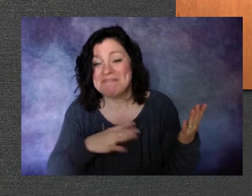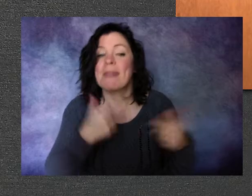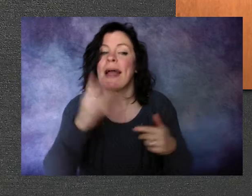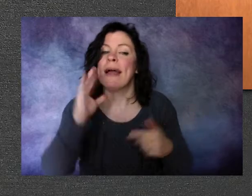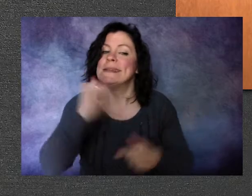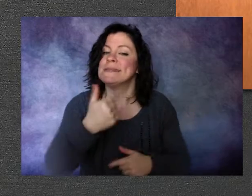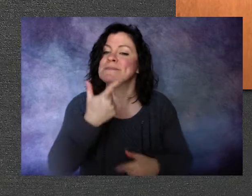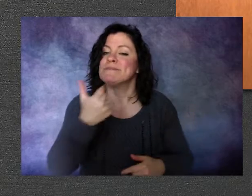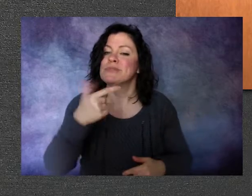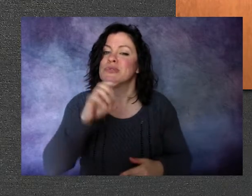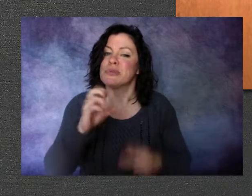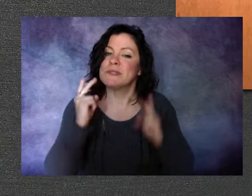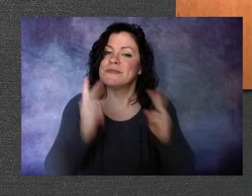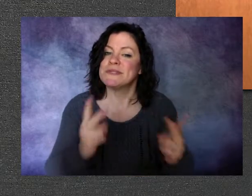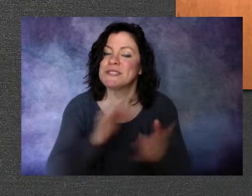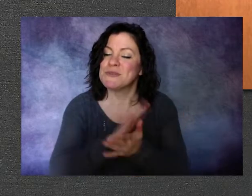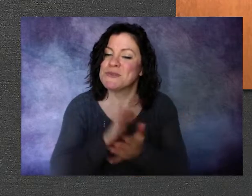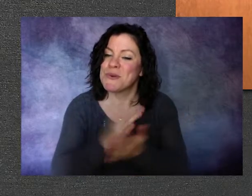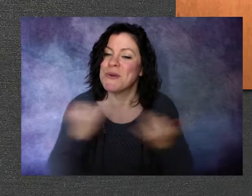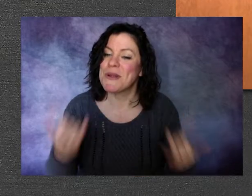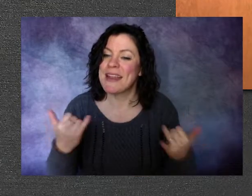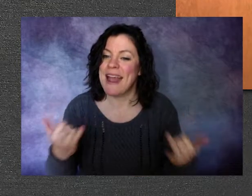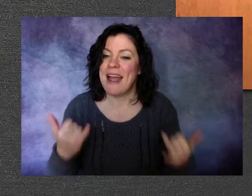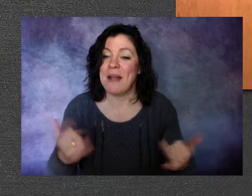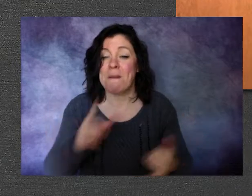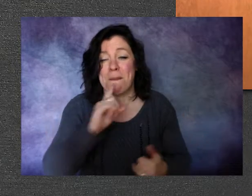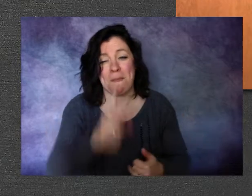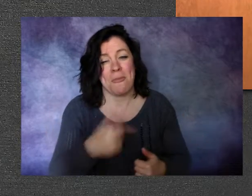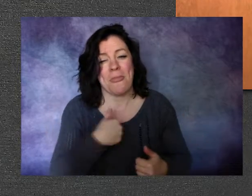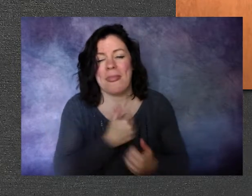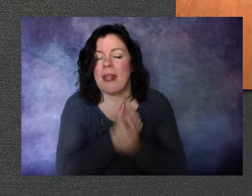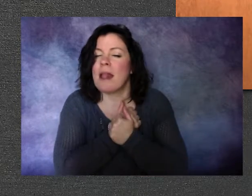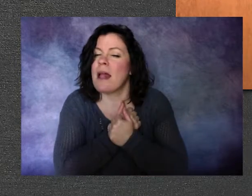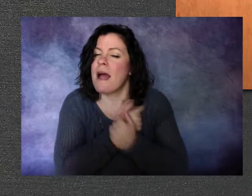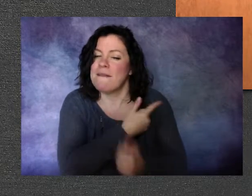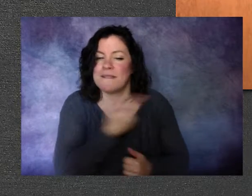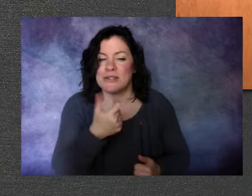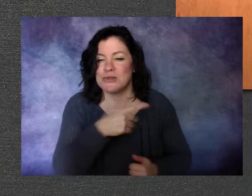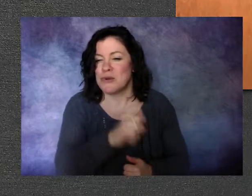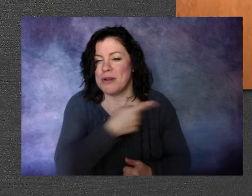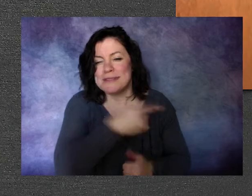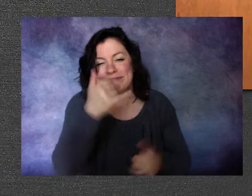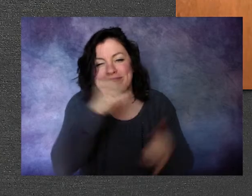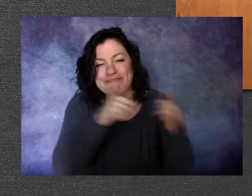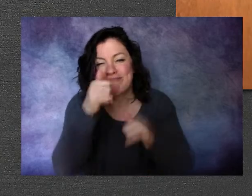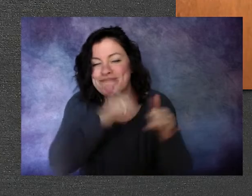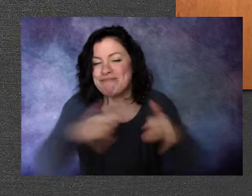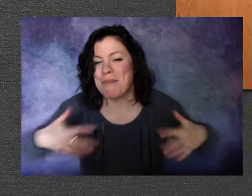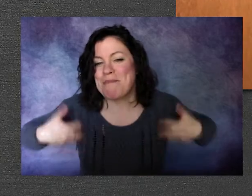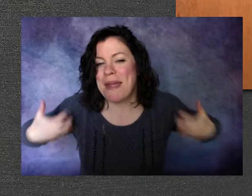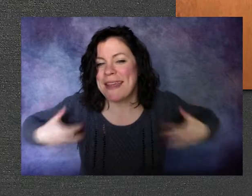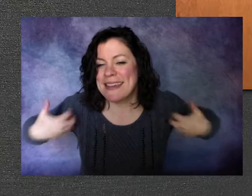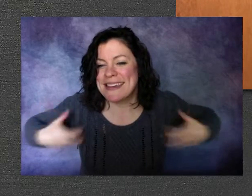and there are schools in your community. I love that, George! George, you silly monkey!